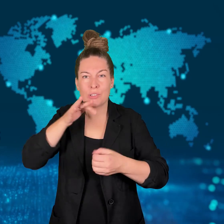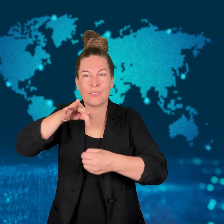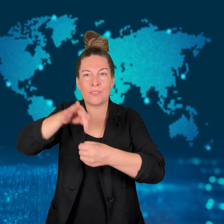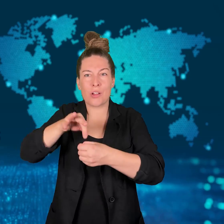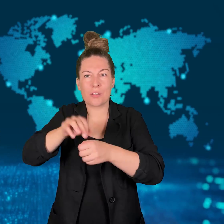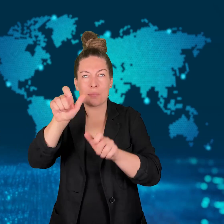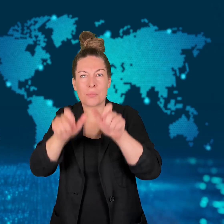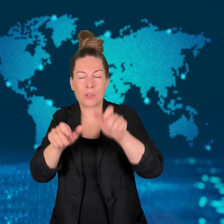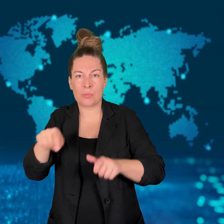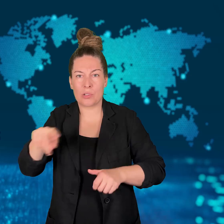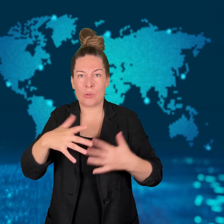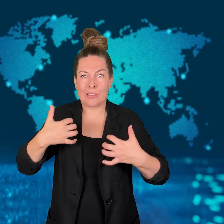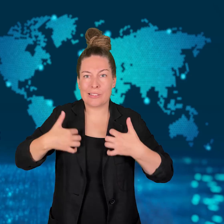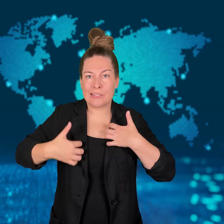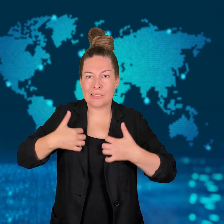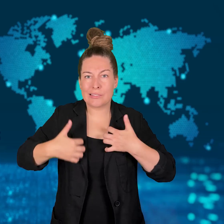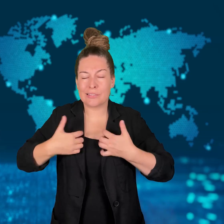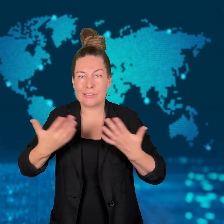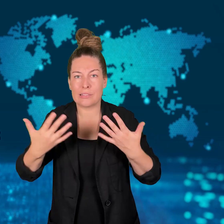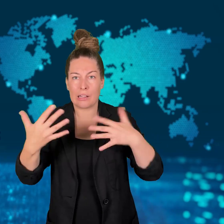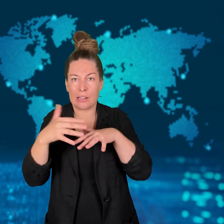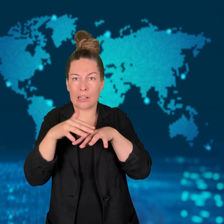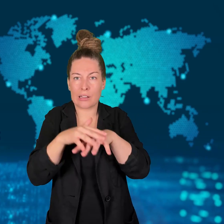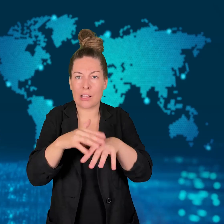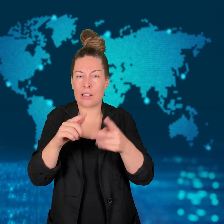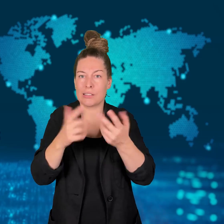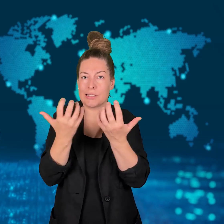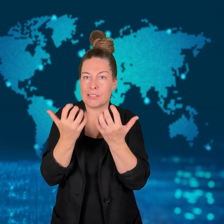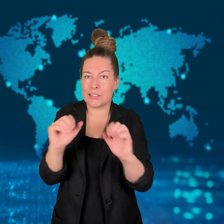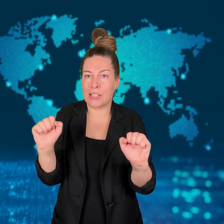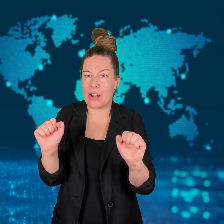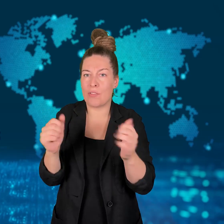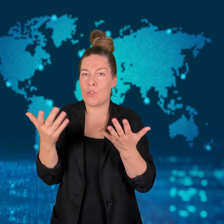The measures may help the current government as voters are